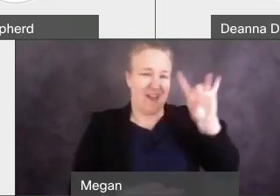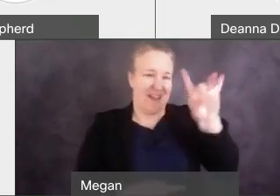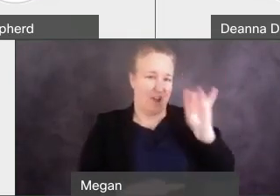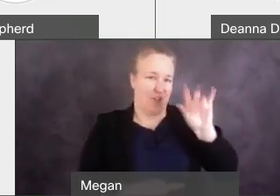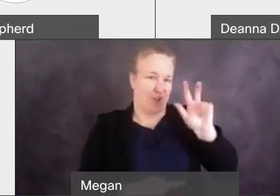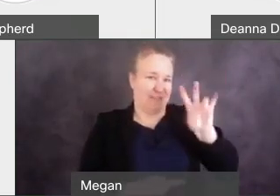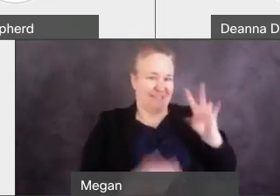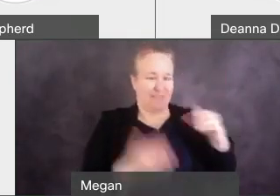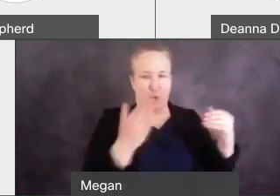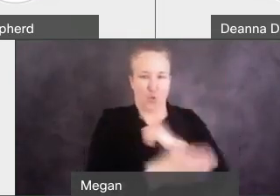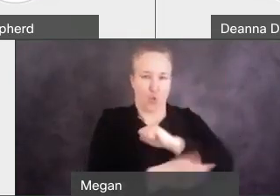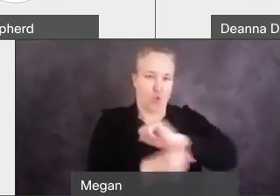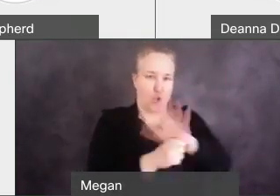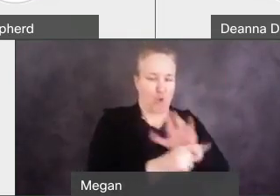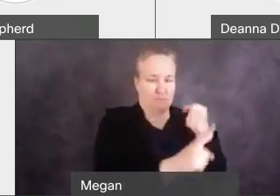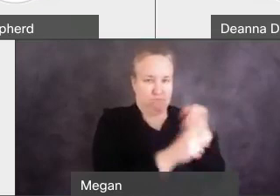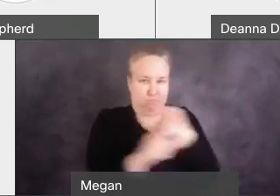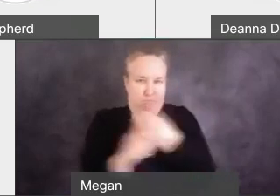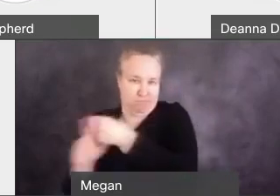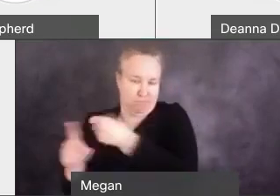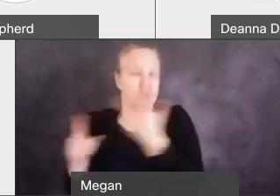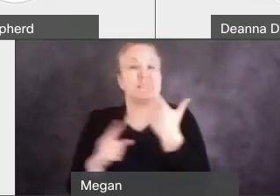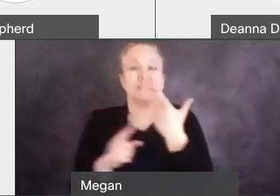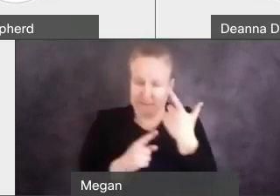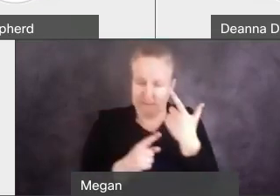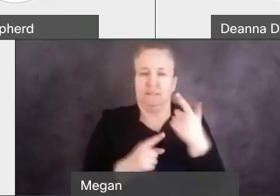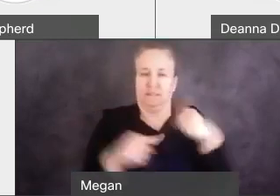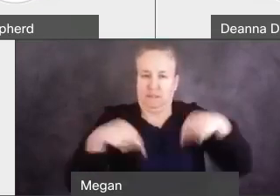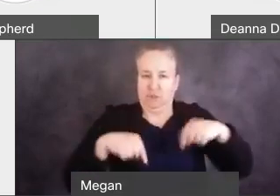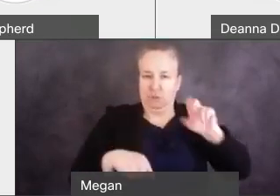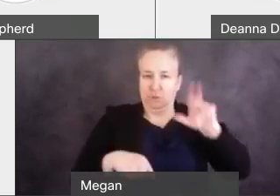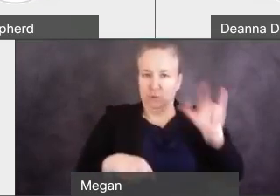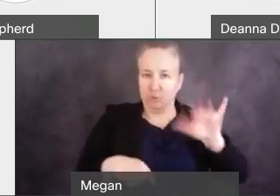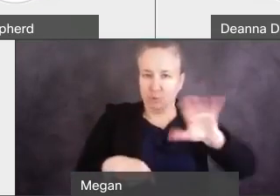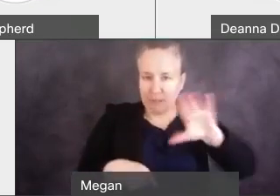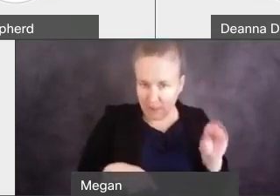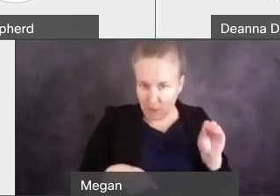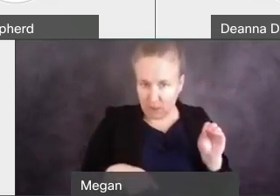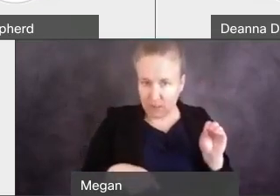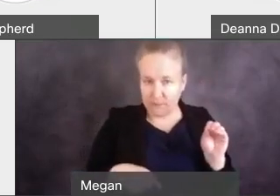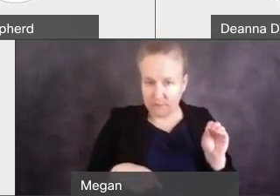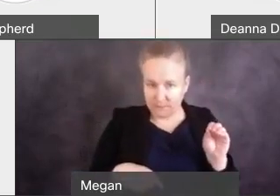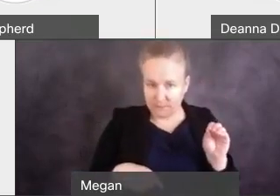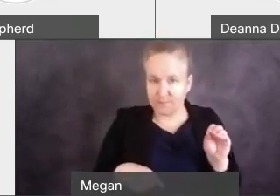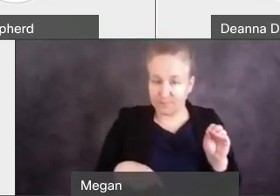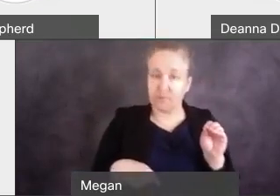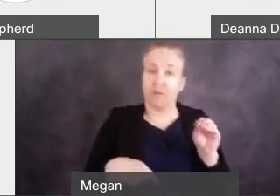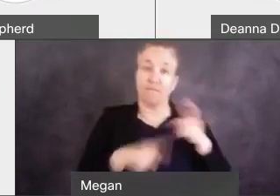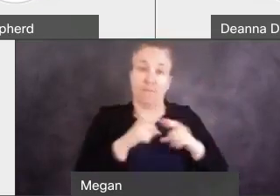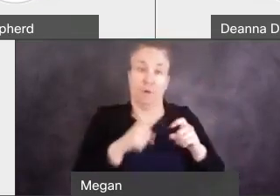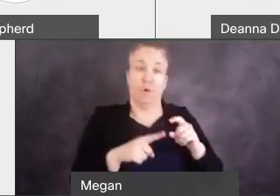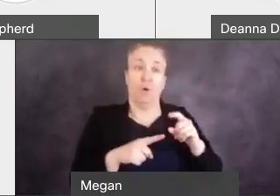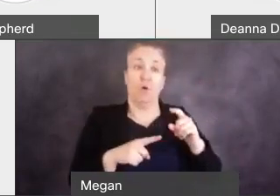cases of COVID-19 reported in Montgomery County for the dates inclusive of Wednesday, February 17